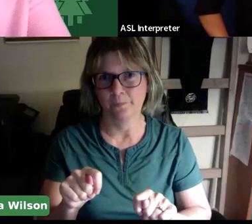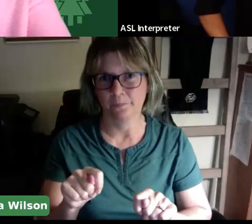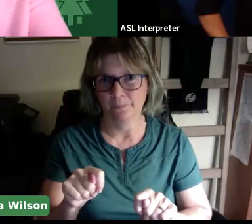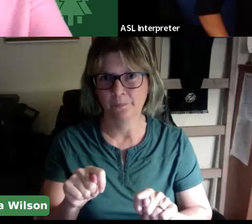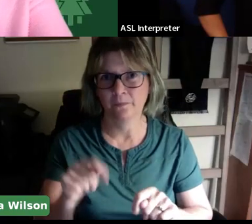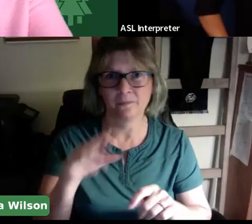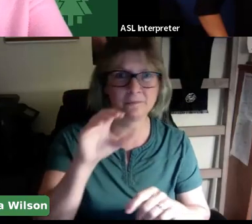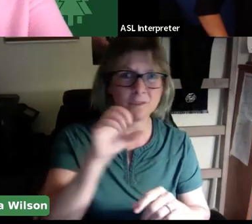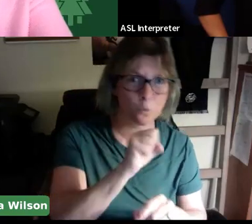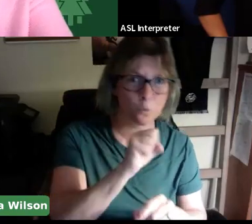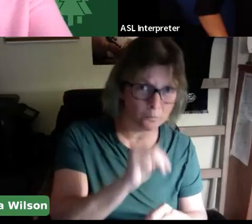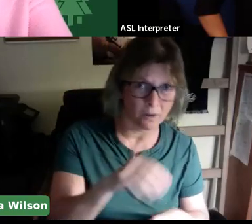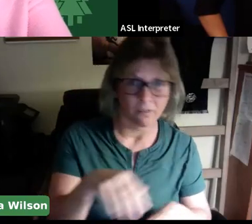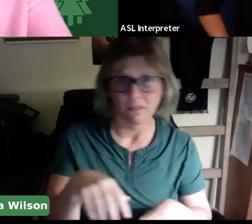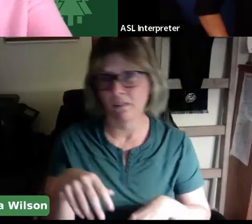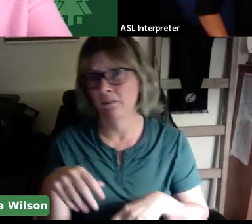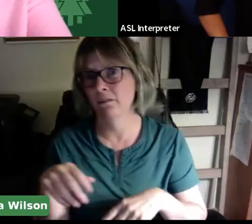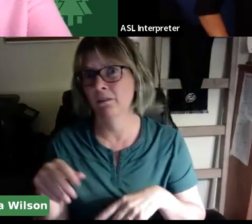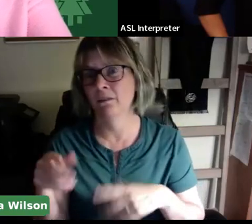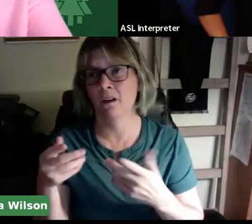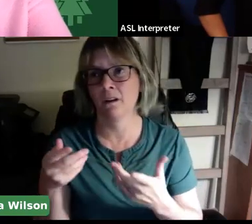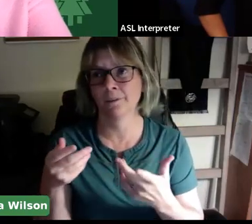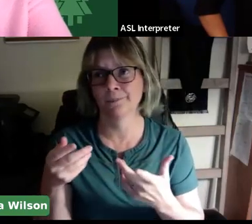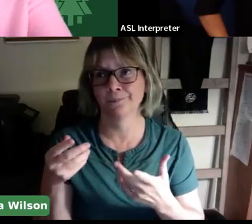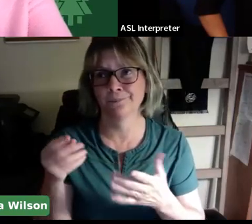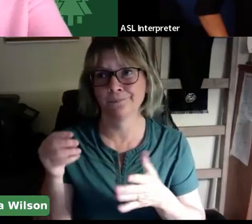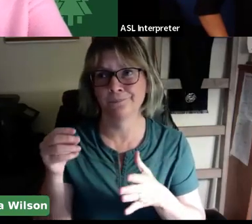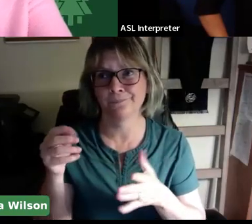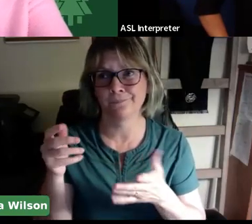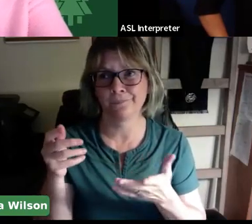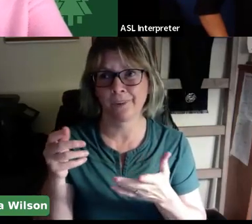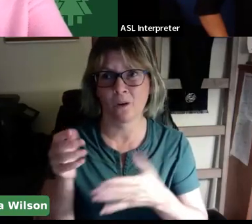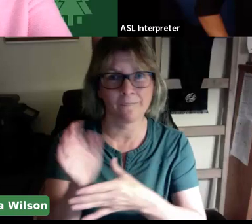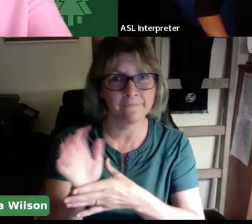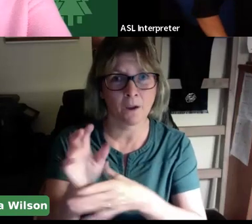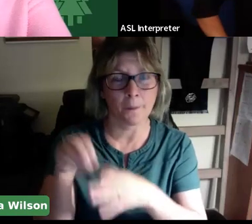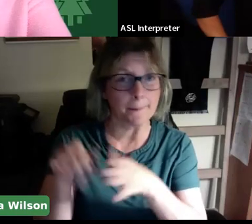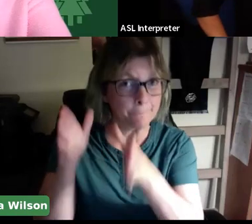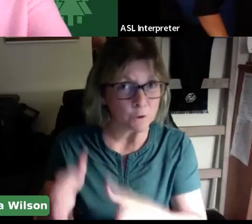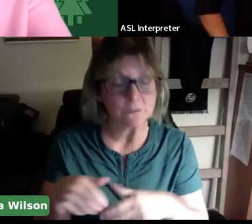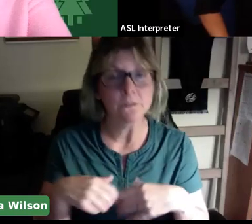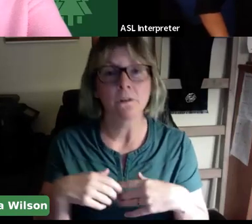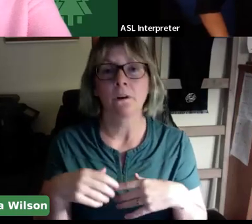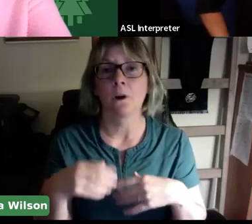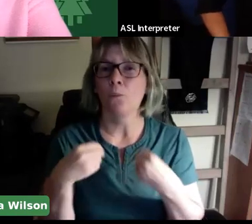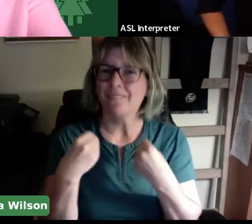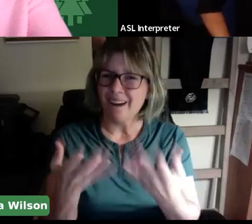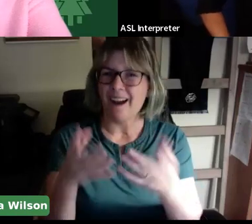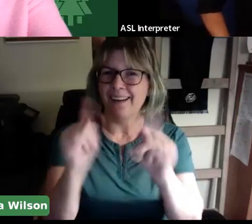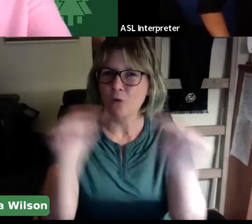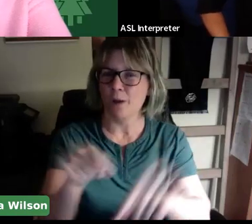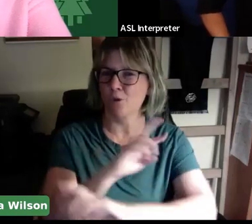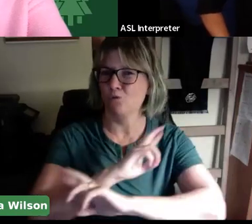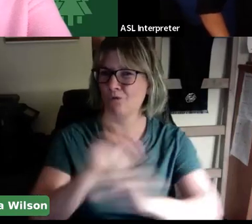Just making that transcript. Accessible via social media or whether it's an in person,